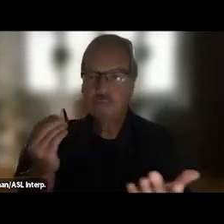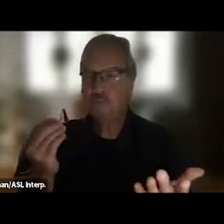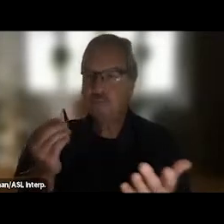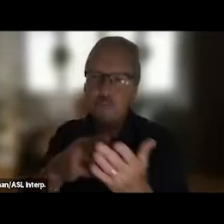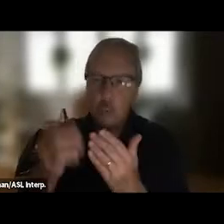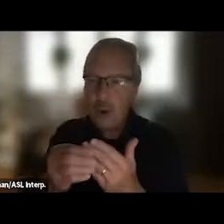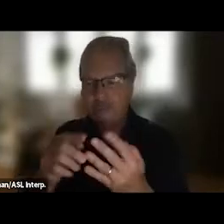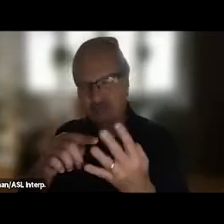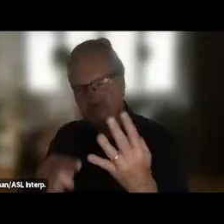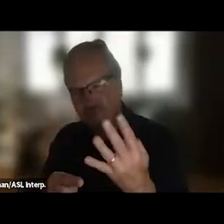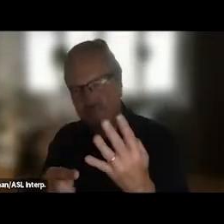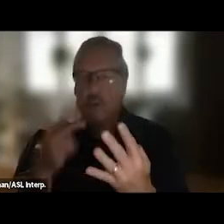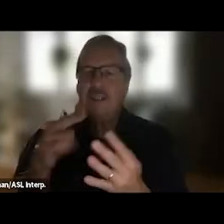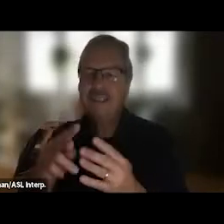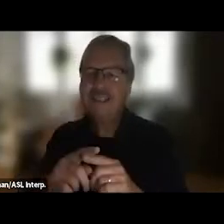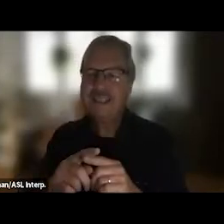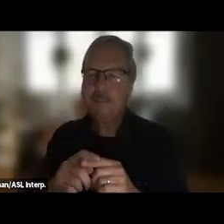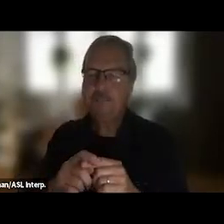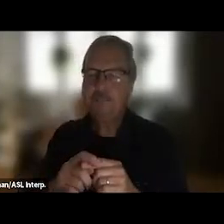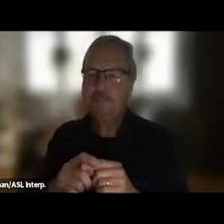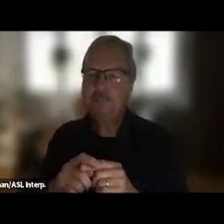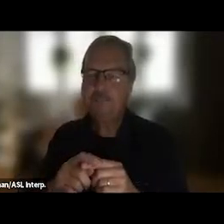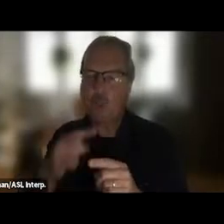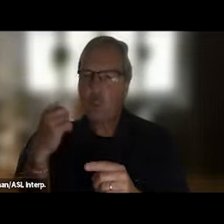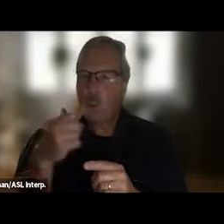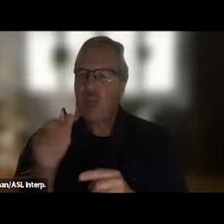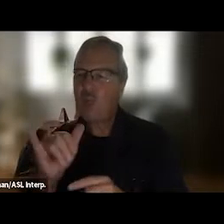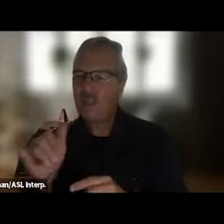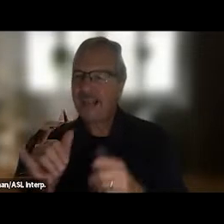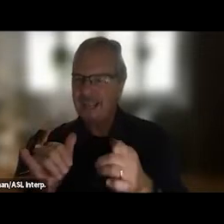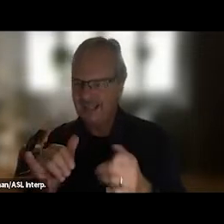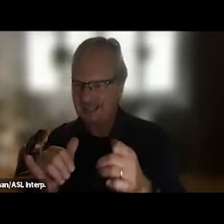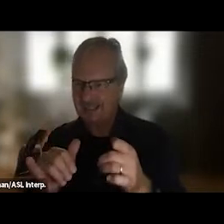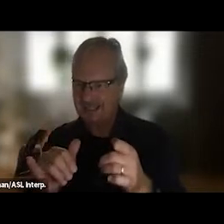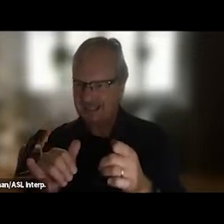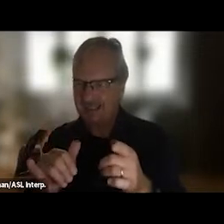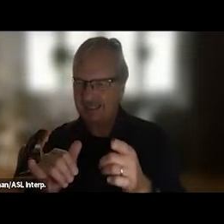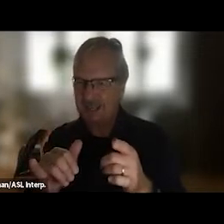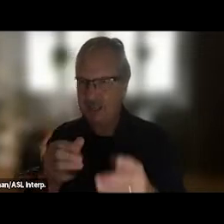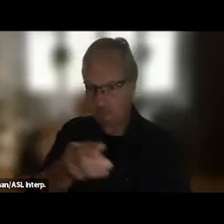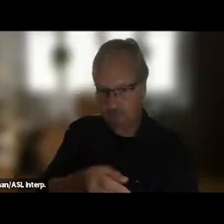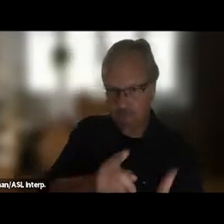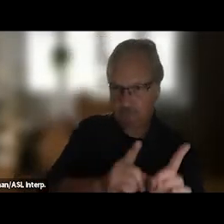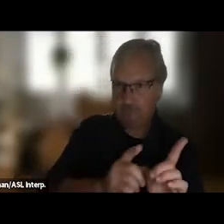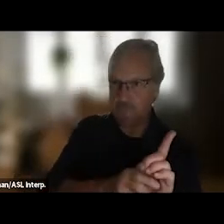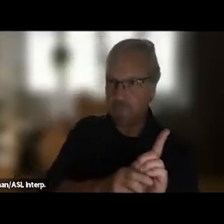And you could just see what this looks like in terms of the handoffs out of the numbers are released.